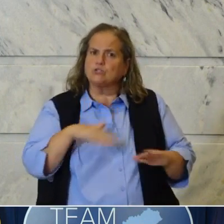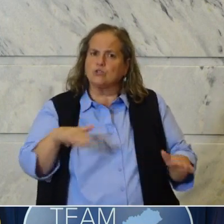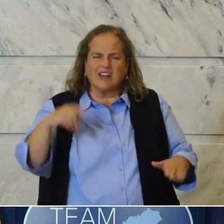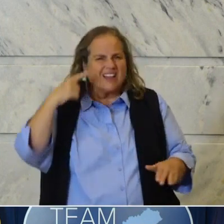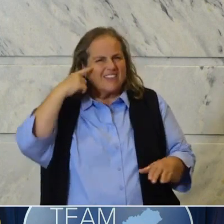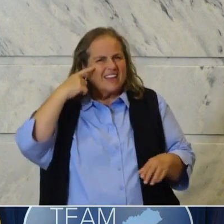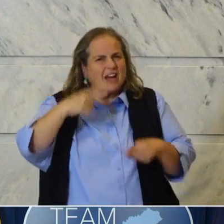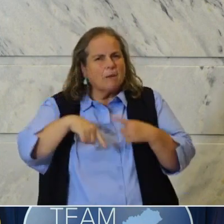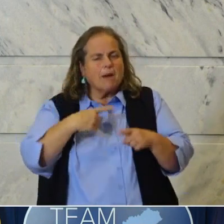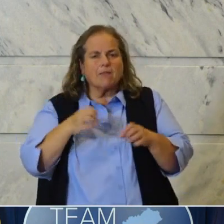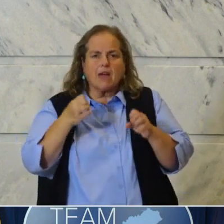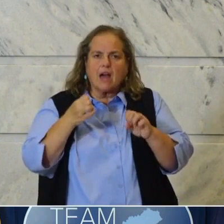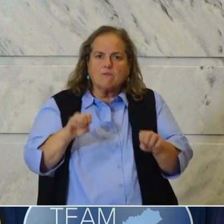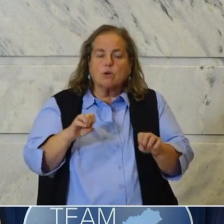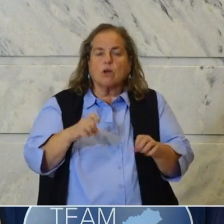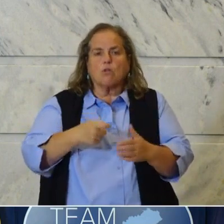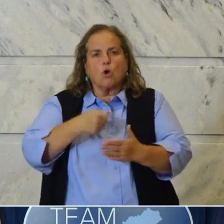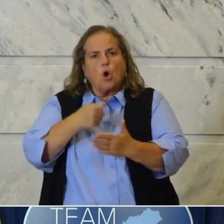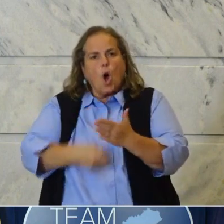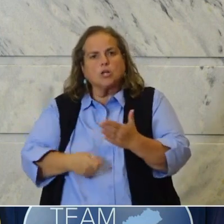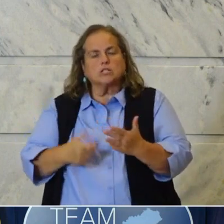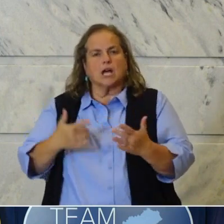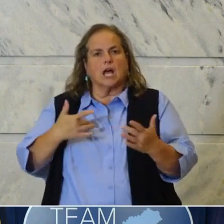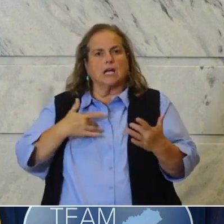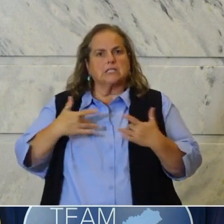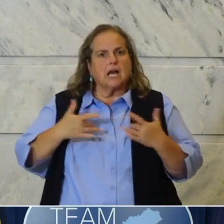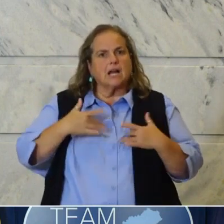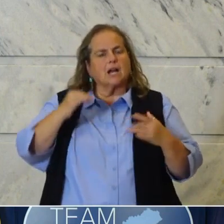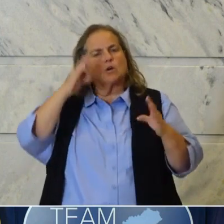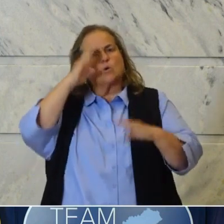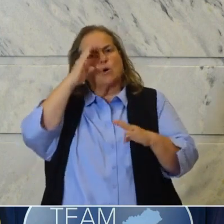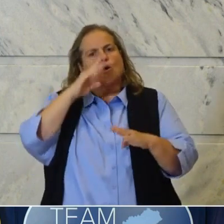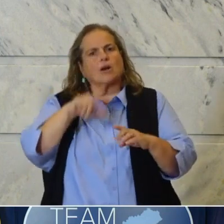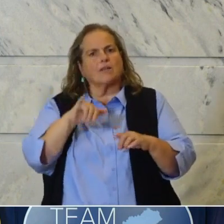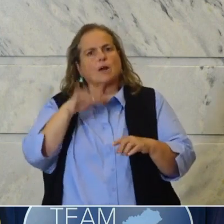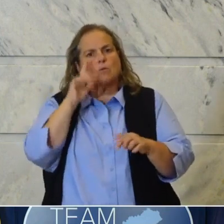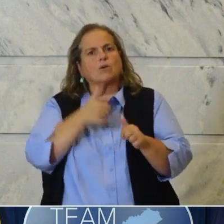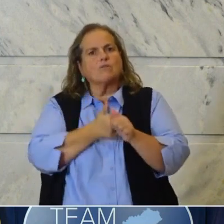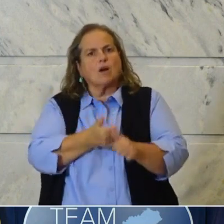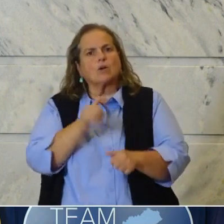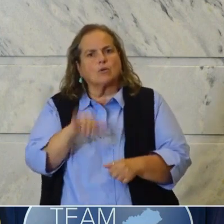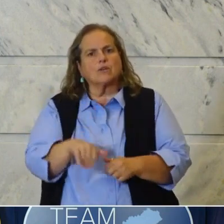the expense, the fear, the anxiety, that worry that goes into this. If I could have a next slide jinx.